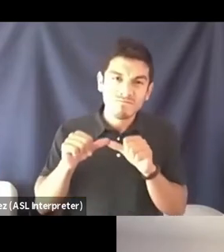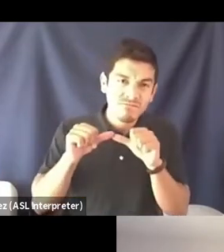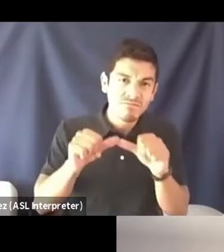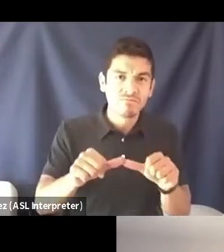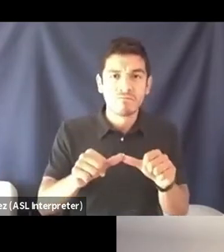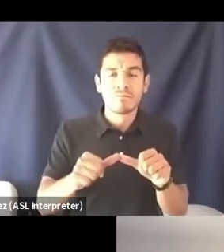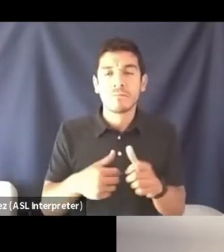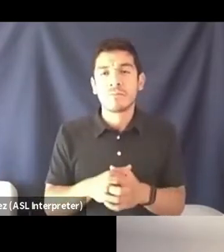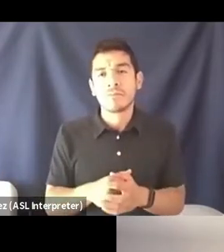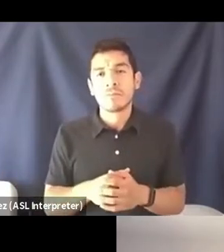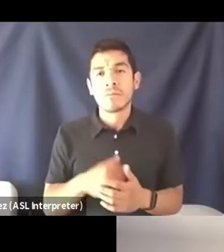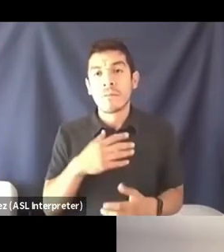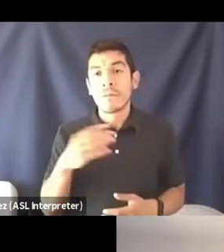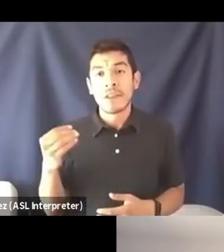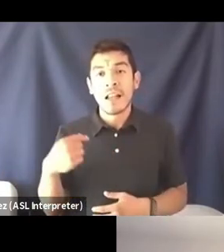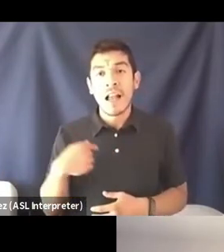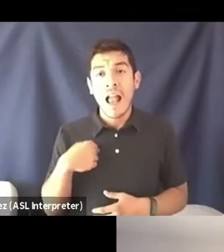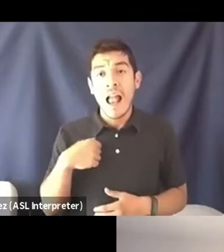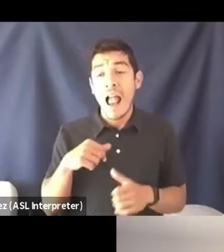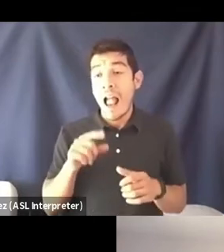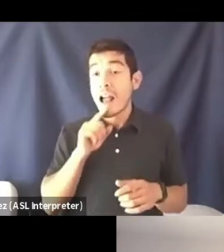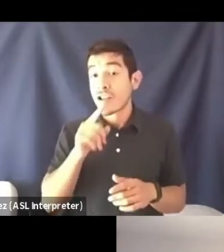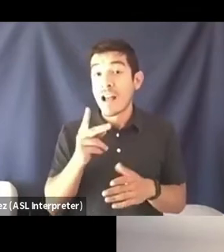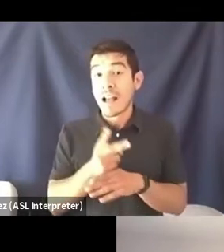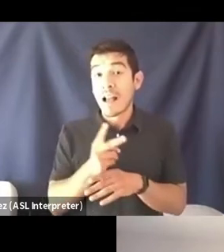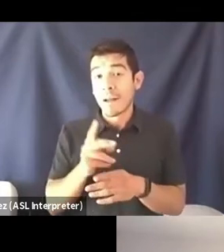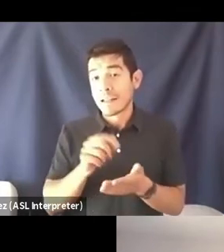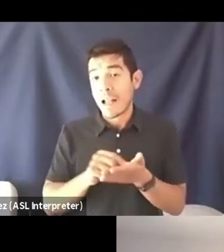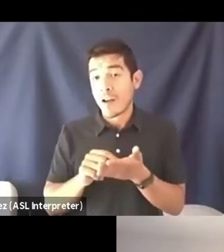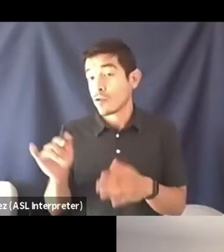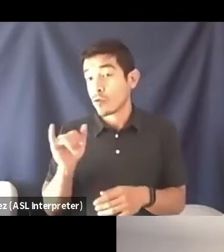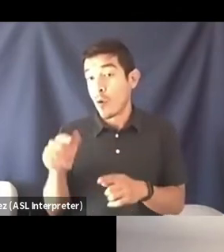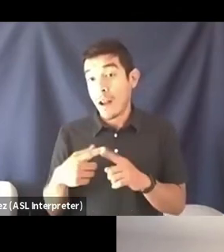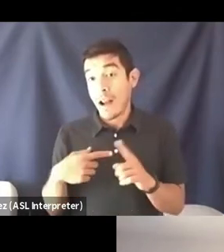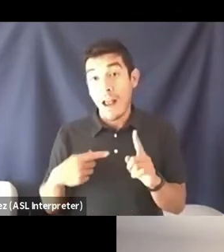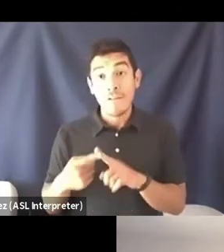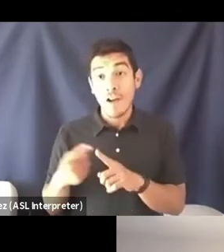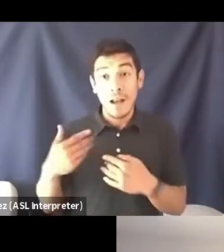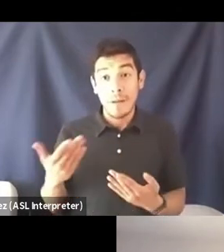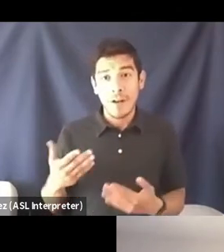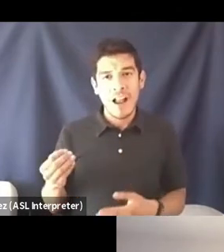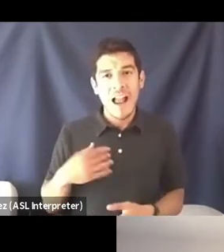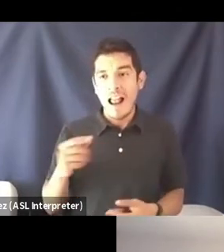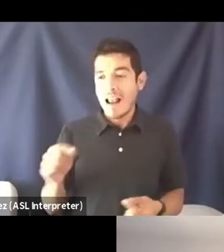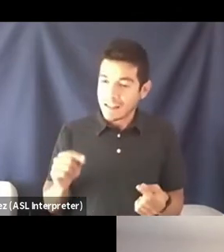And I actually kept diary when I first came here. And I exactly, these are the exact words